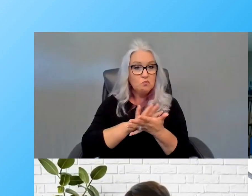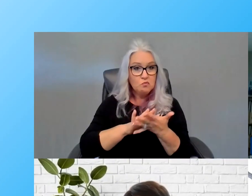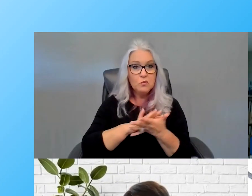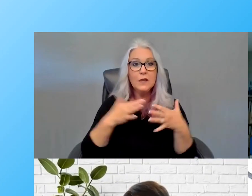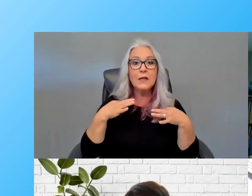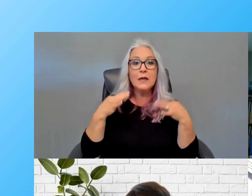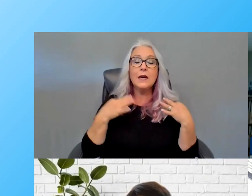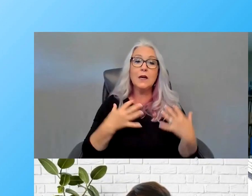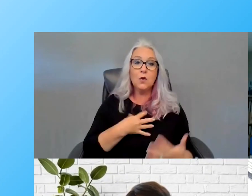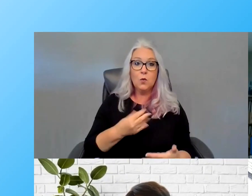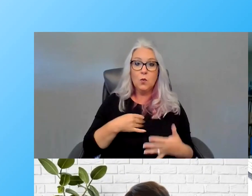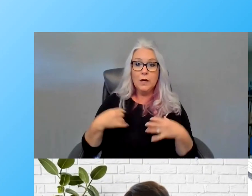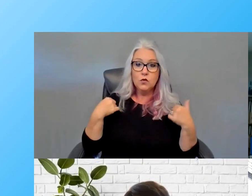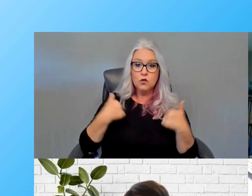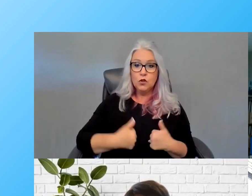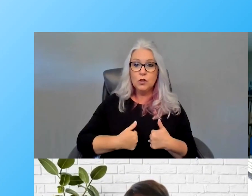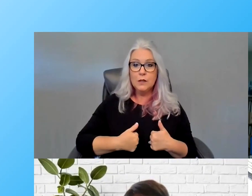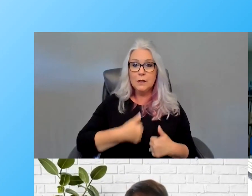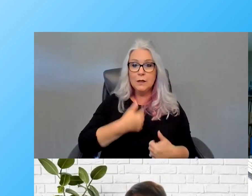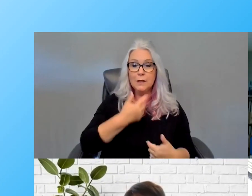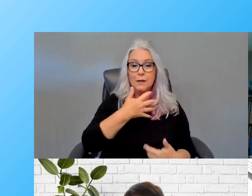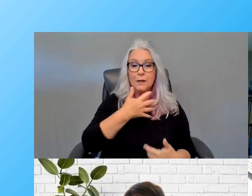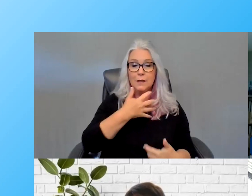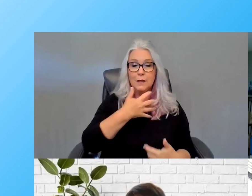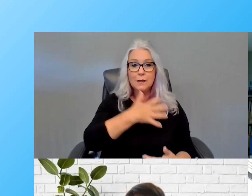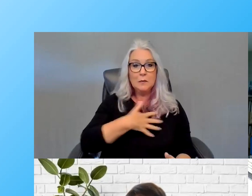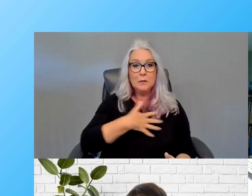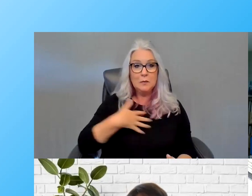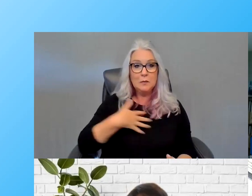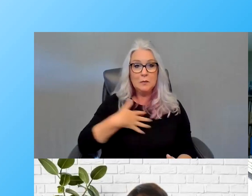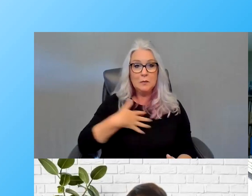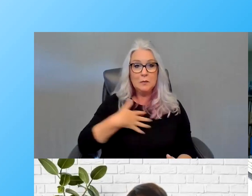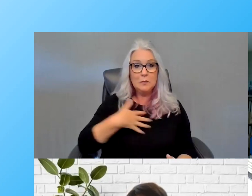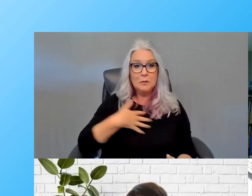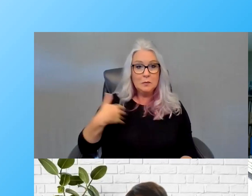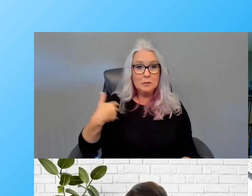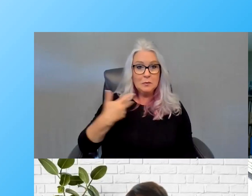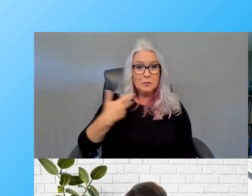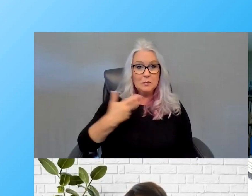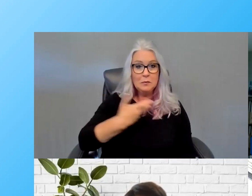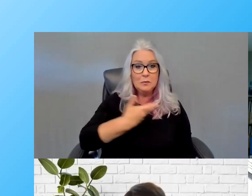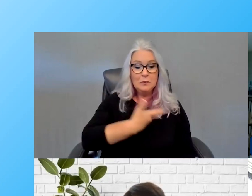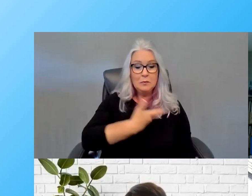shirt that is vertically and horizontally patterned with thin lines, with a pen in my pocket